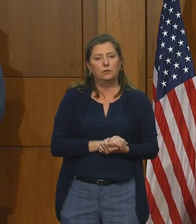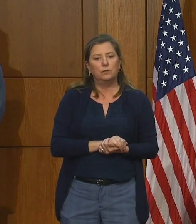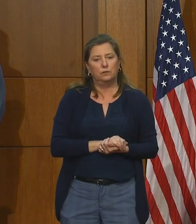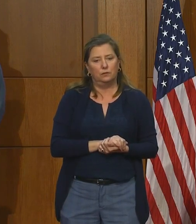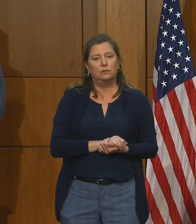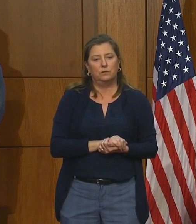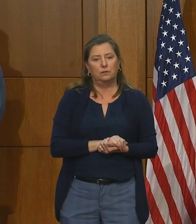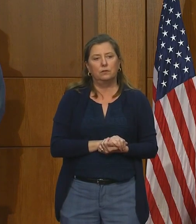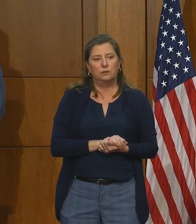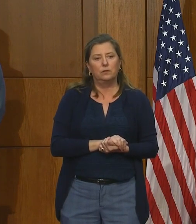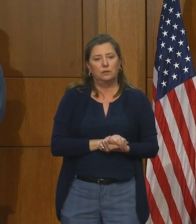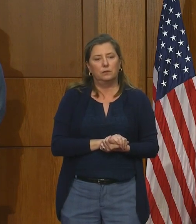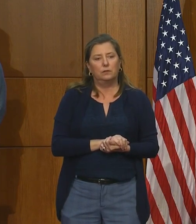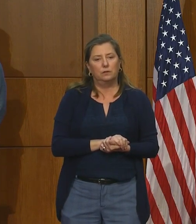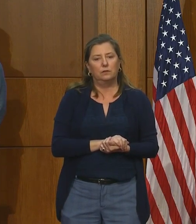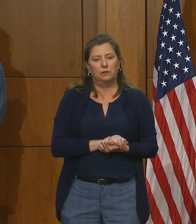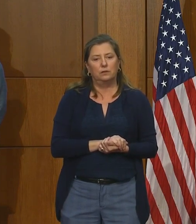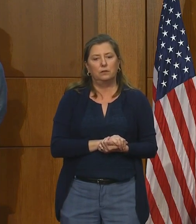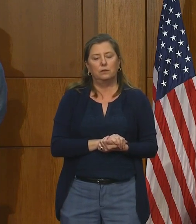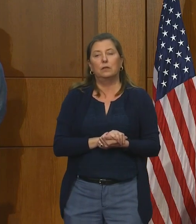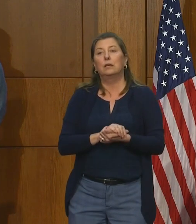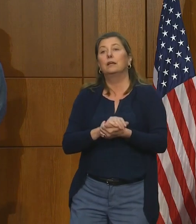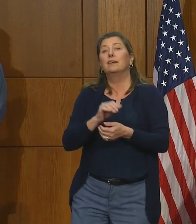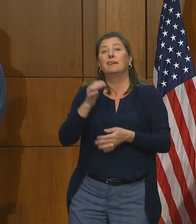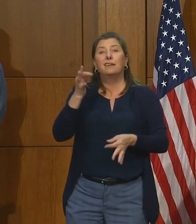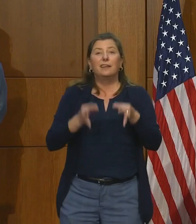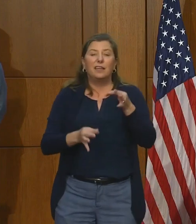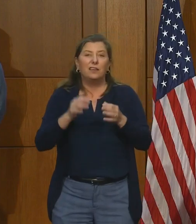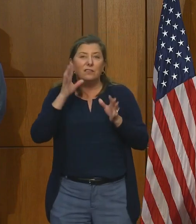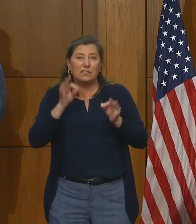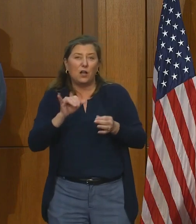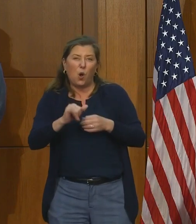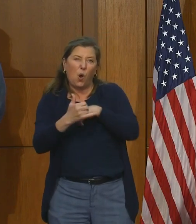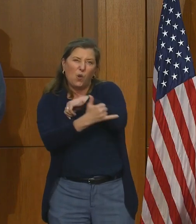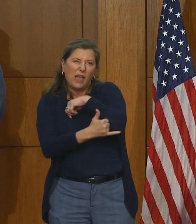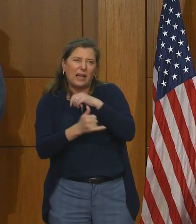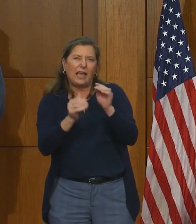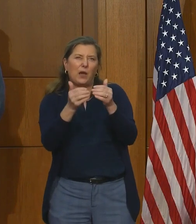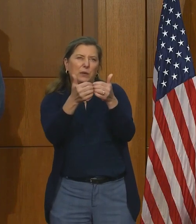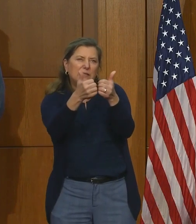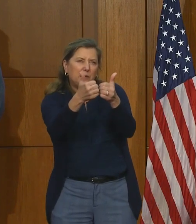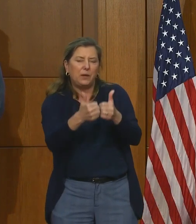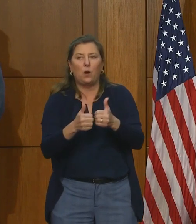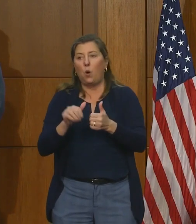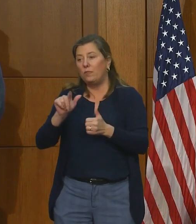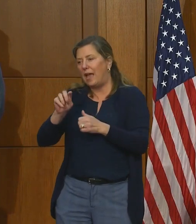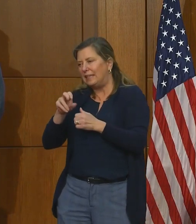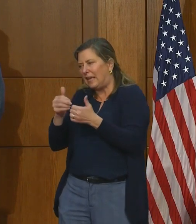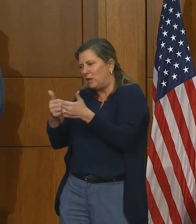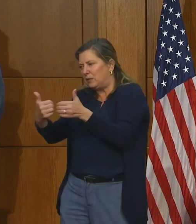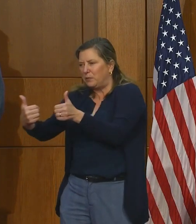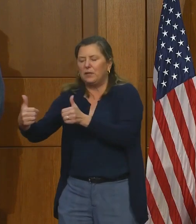AND CONSIDER THEM AS WE BUT IF